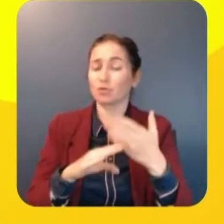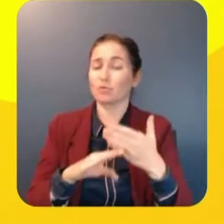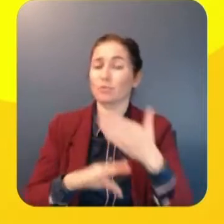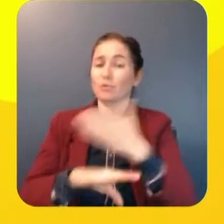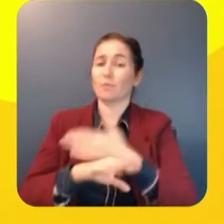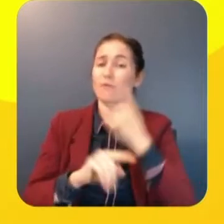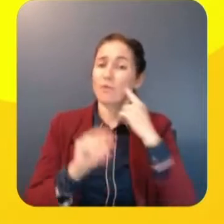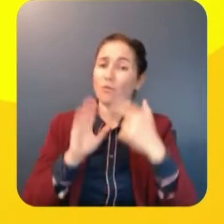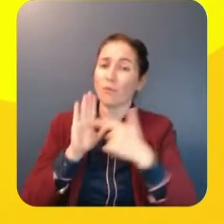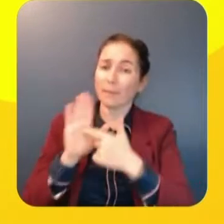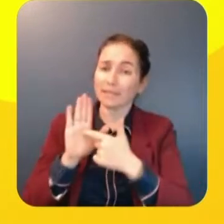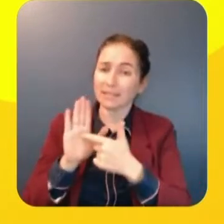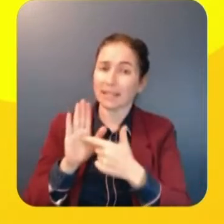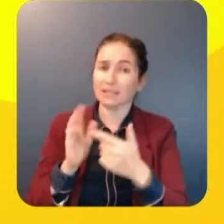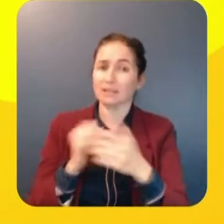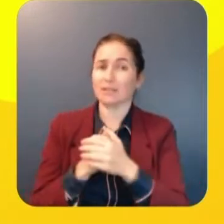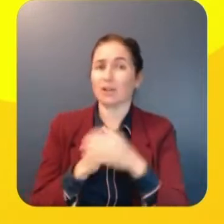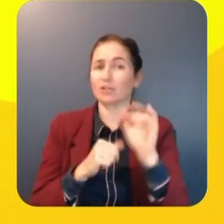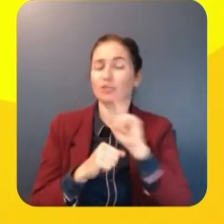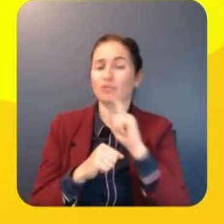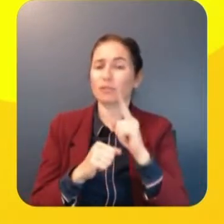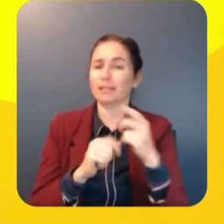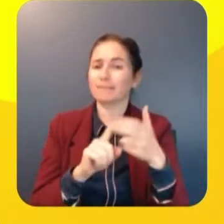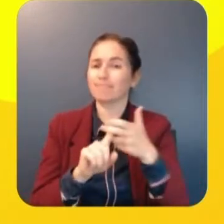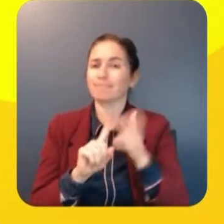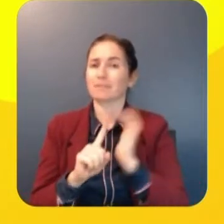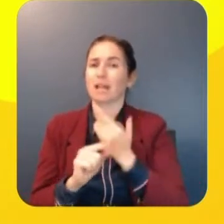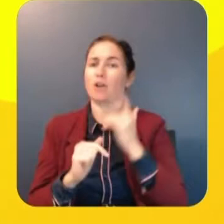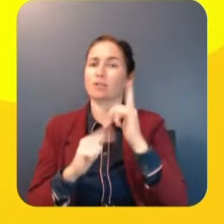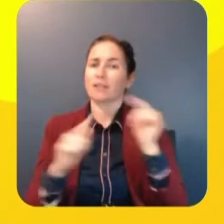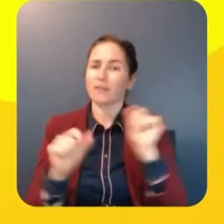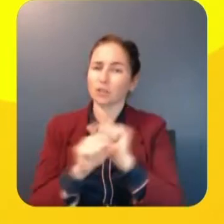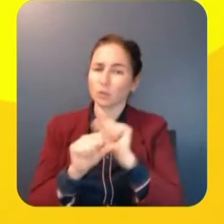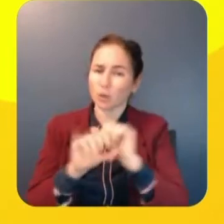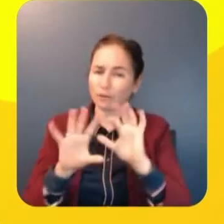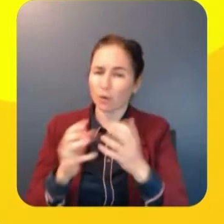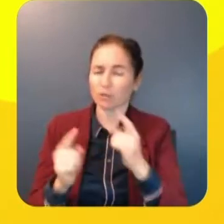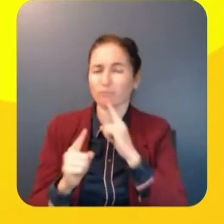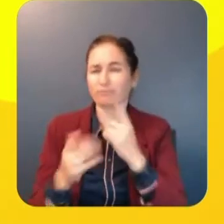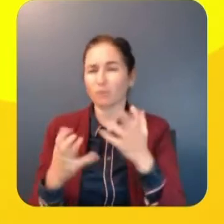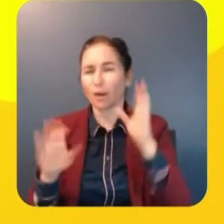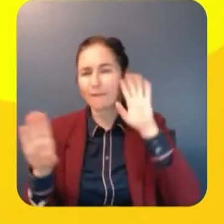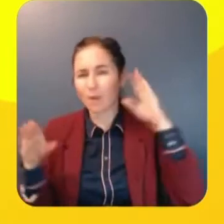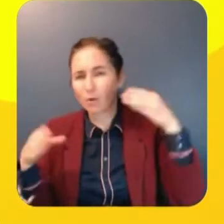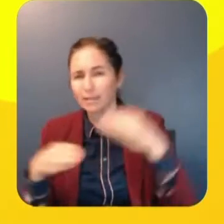and harnessing a diverse workforce by keenly focusing on diverse candidates.